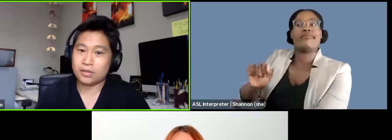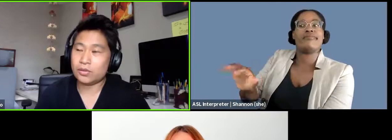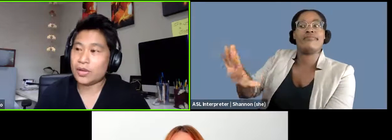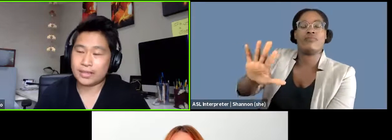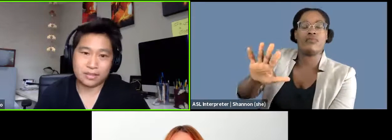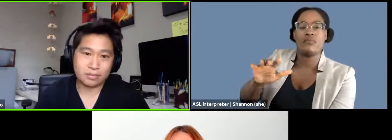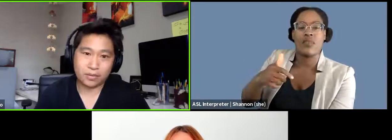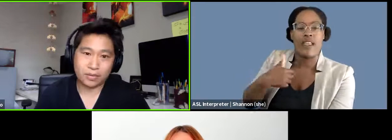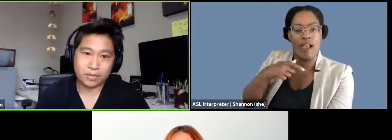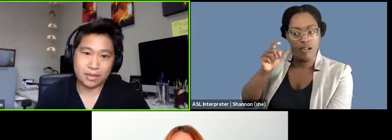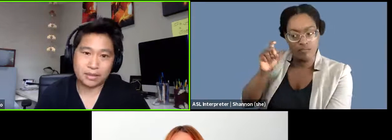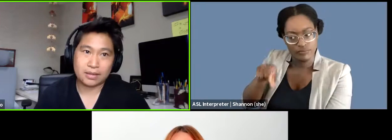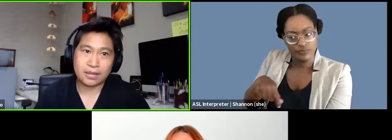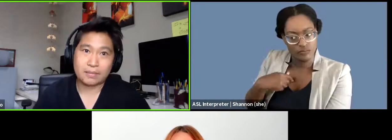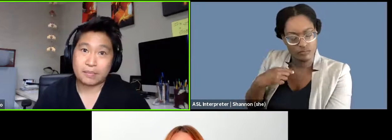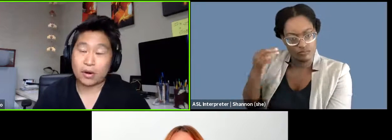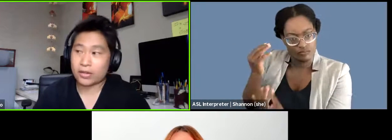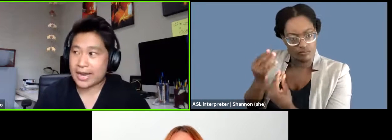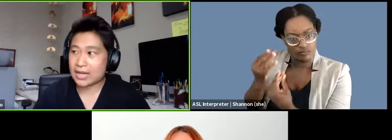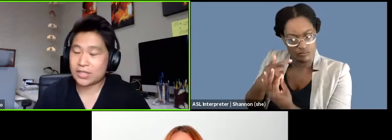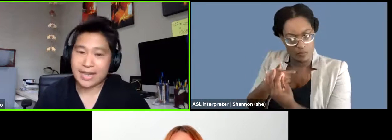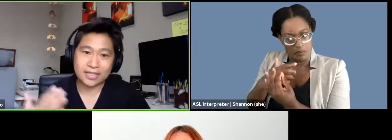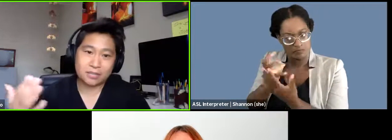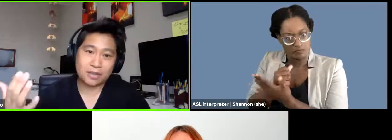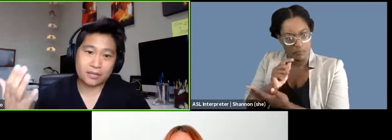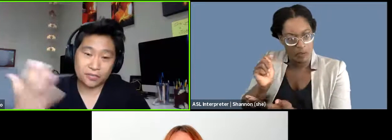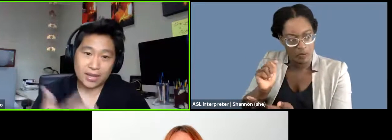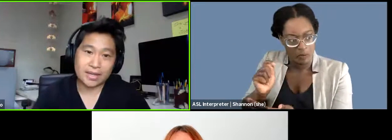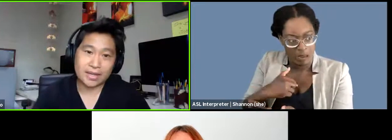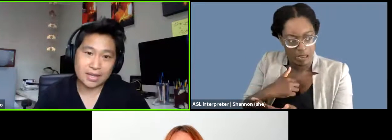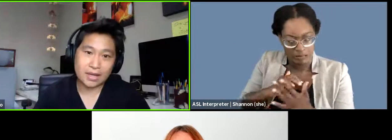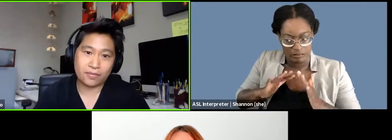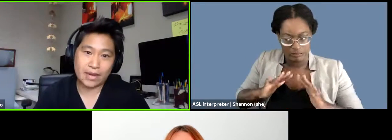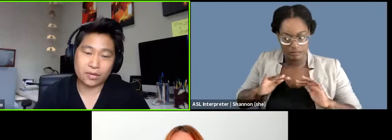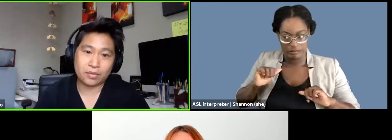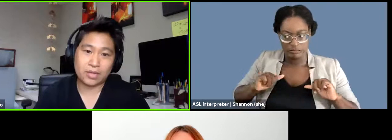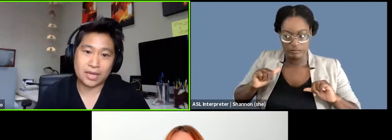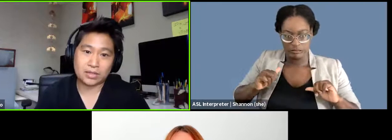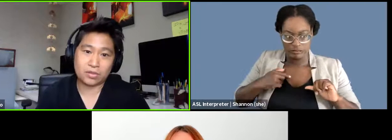who do I need to bring with me? Actually, my partner had to be the face of our communication